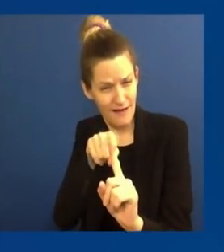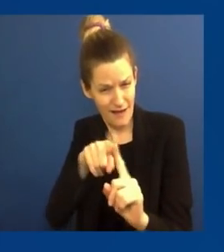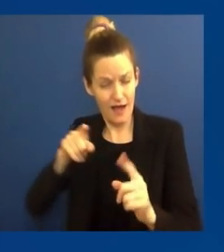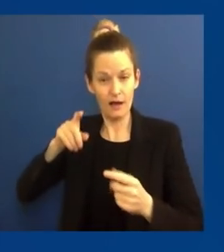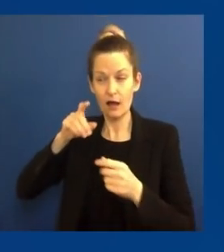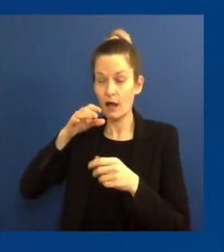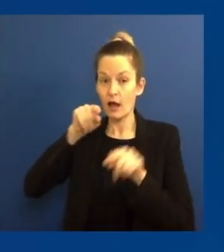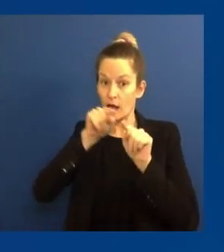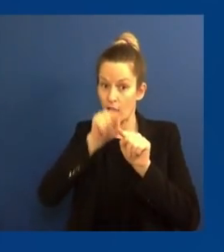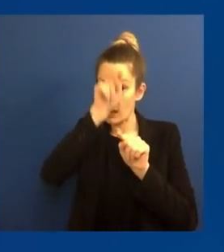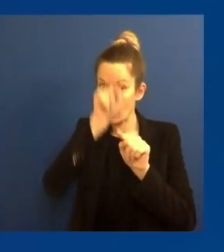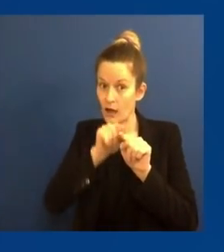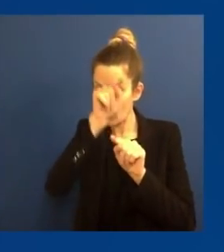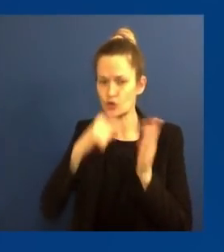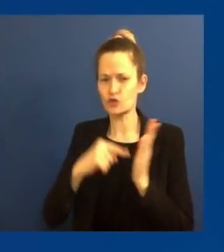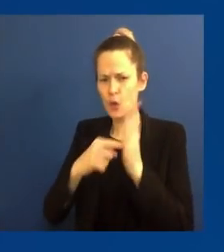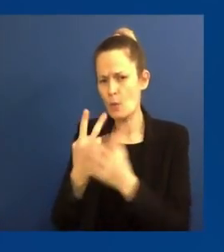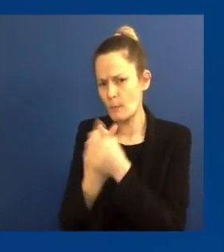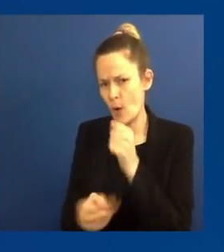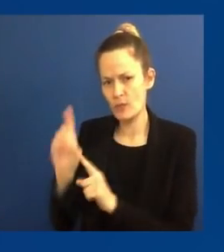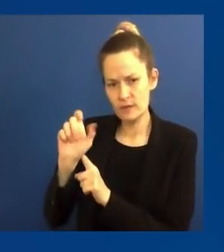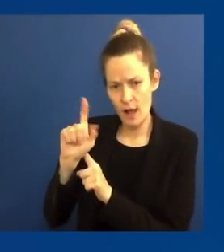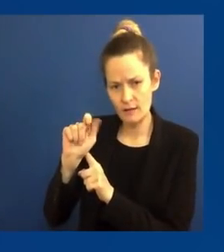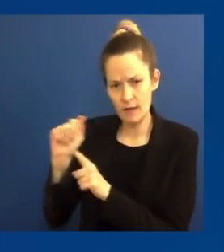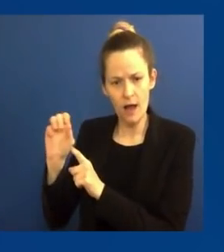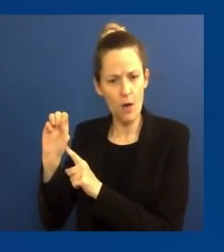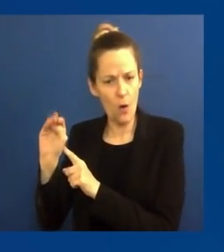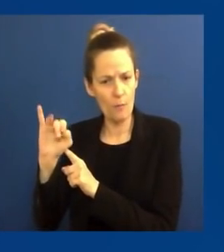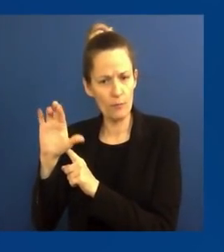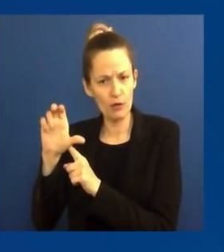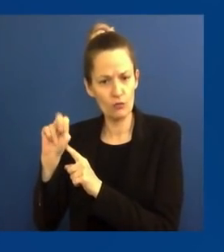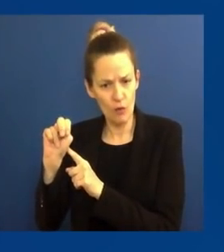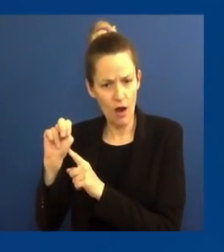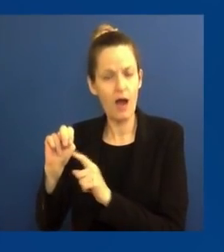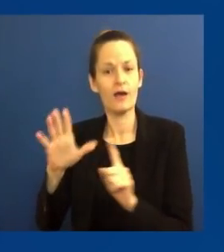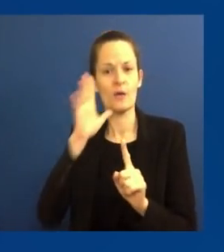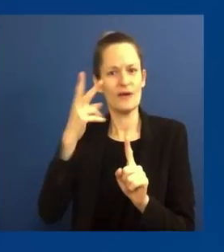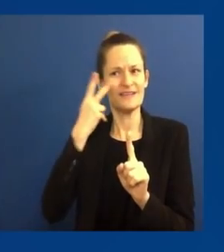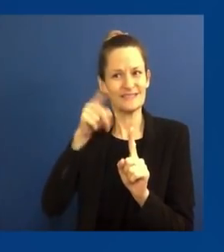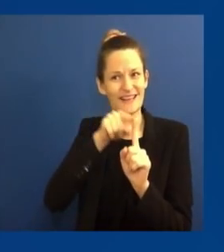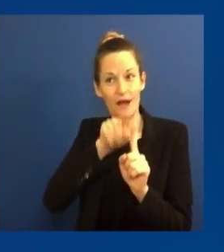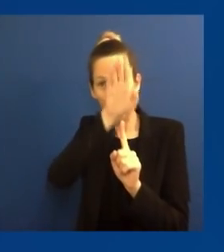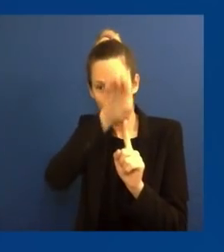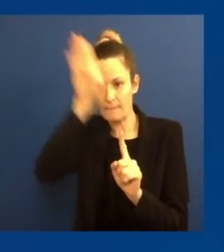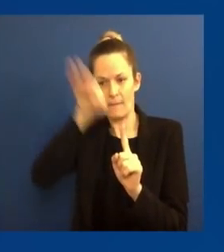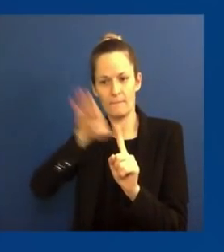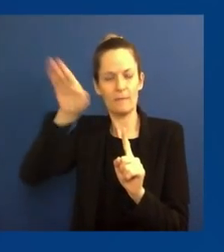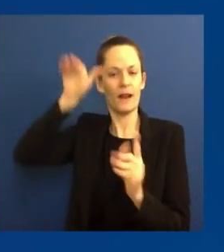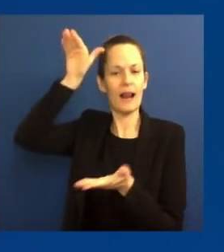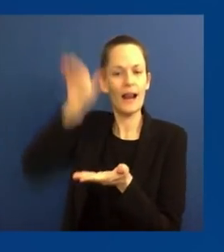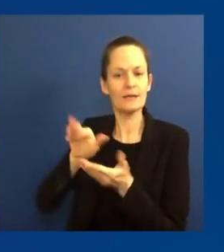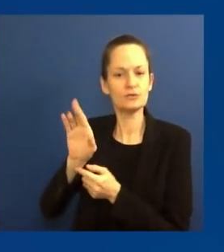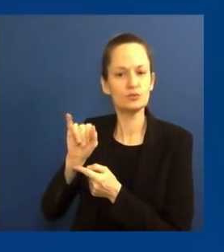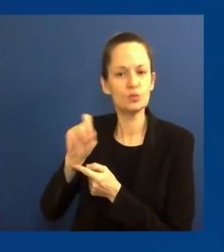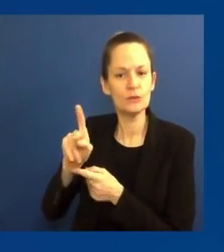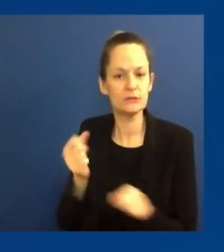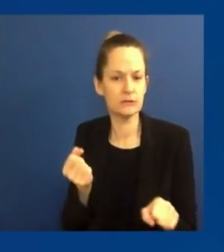against hospitalization over time. But following a third dose, vaccine effectiveness against hospitalization